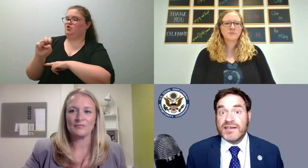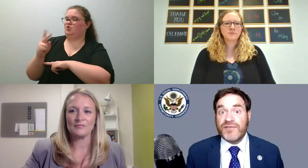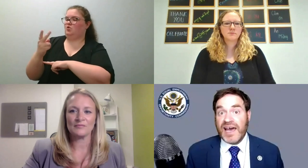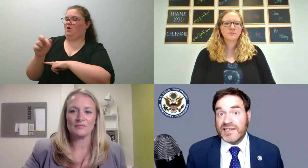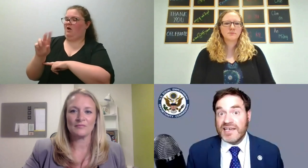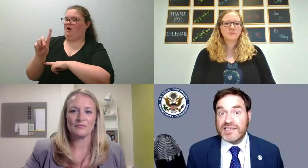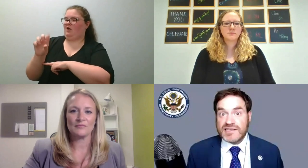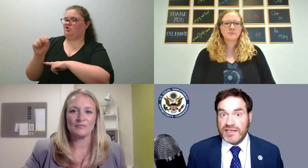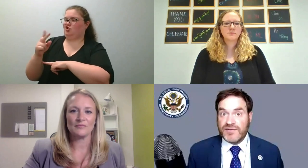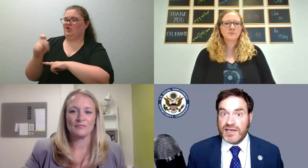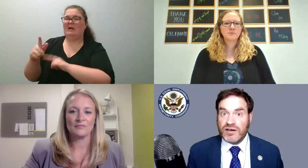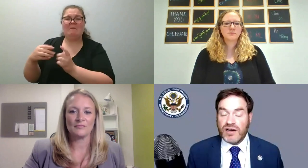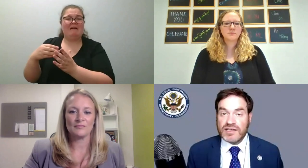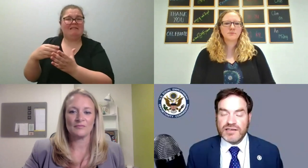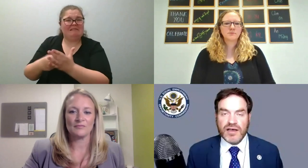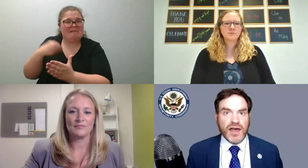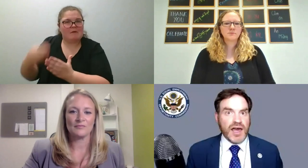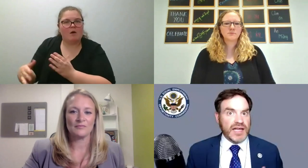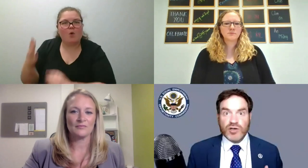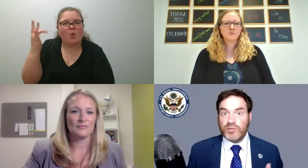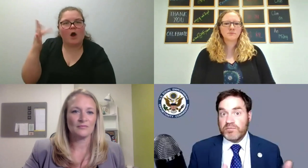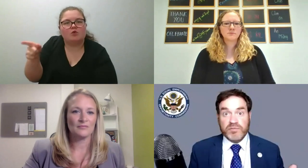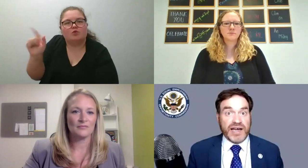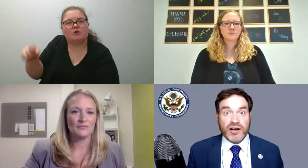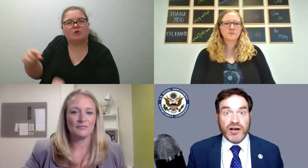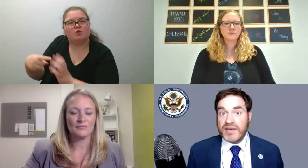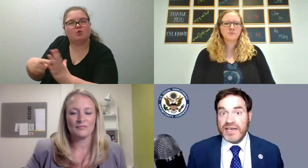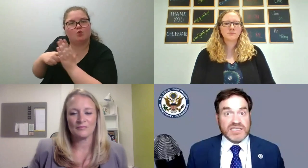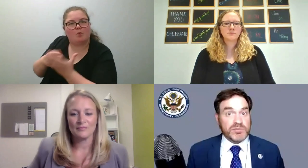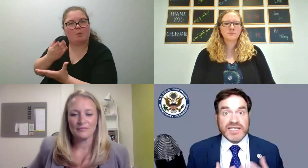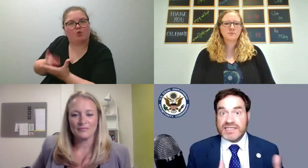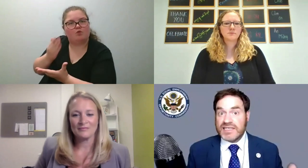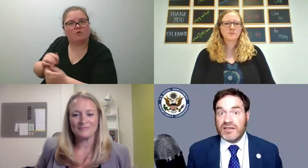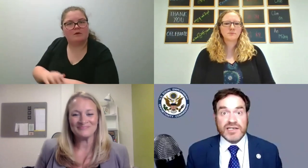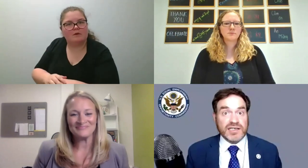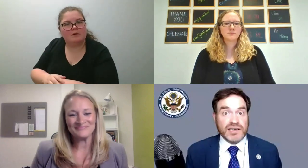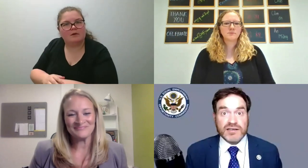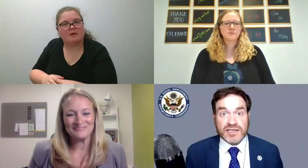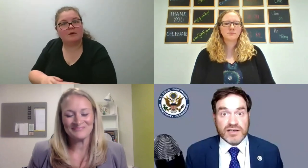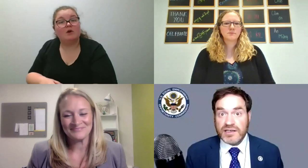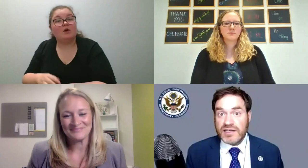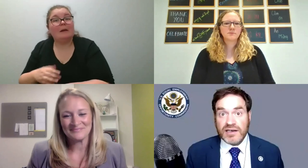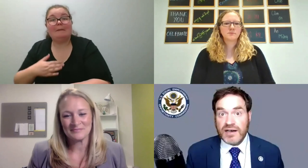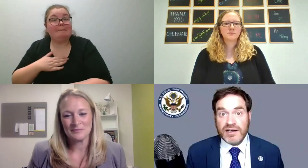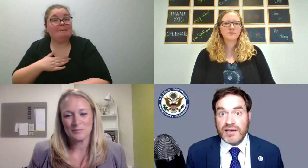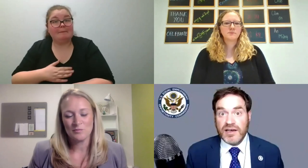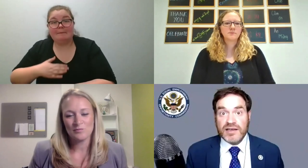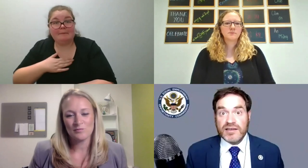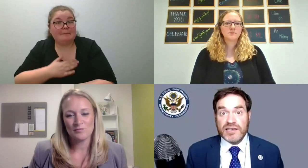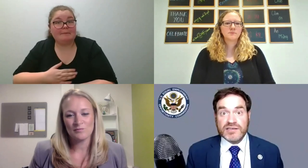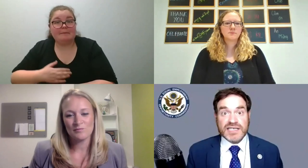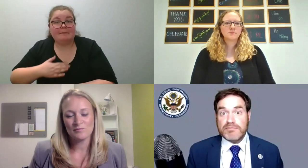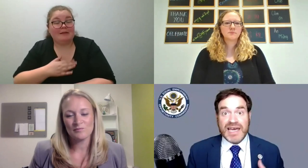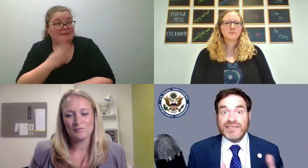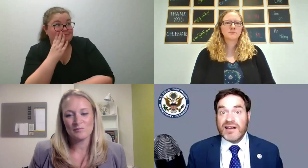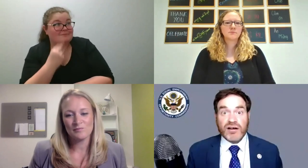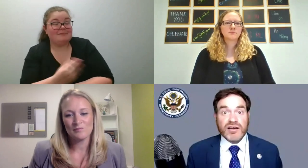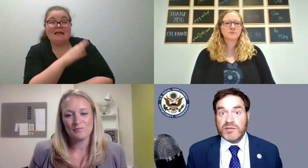in fact is a significant cost. And so by all means, please tell the EEOC, make that argument